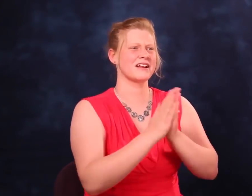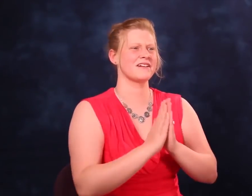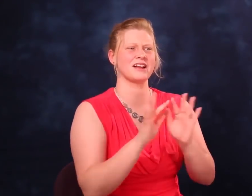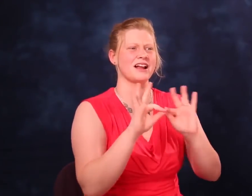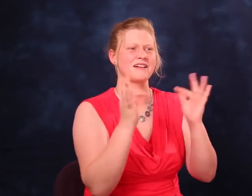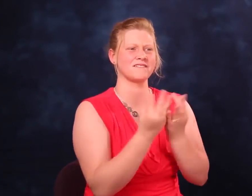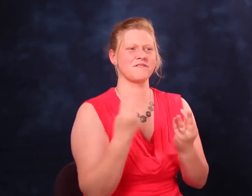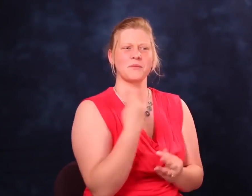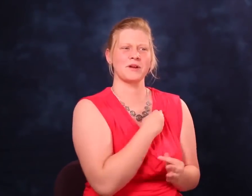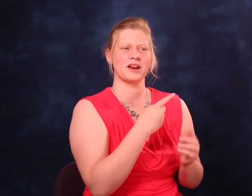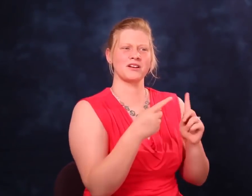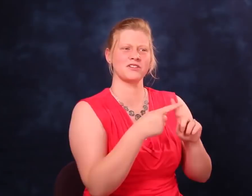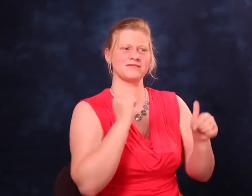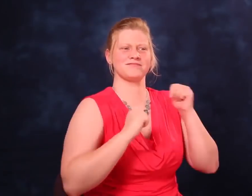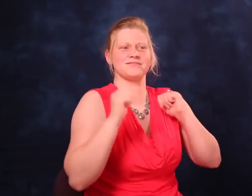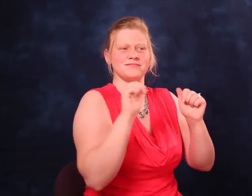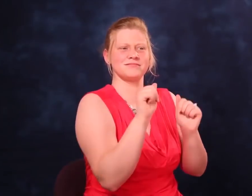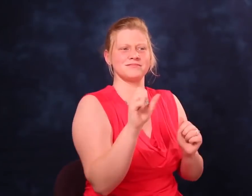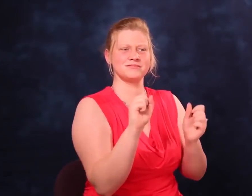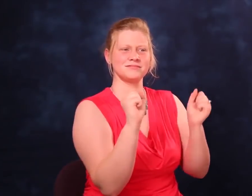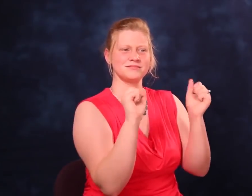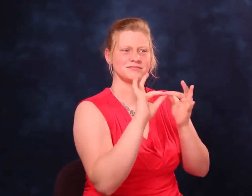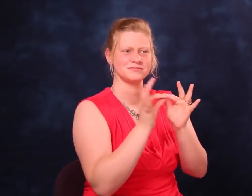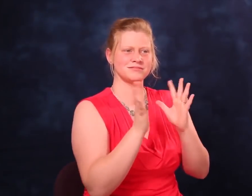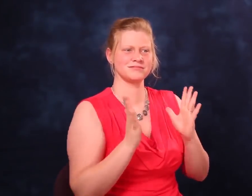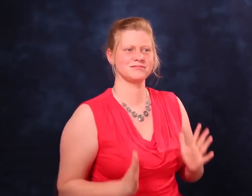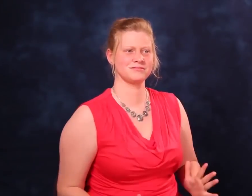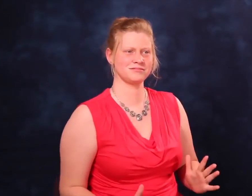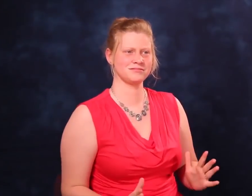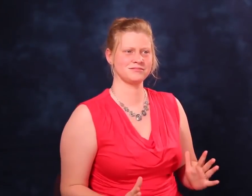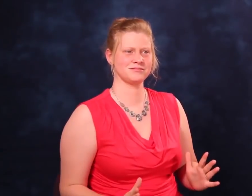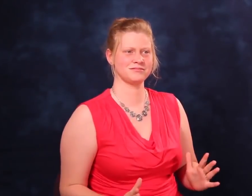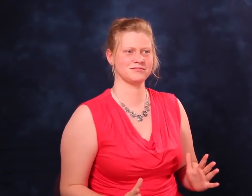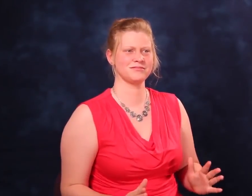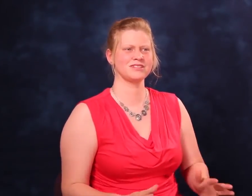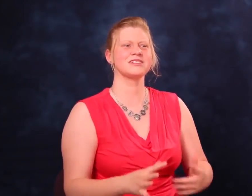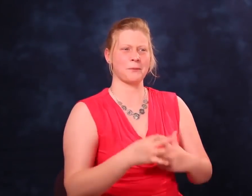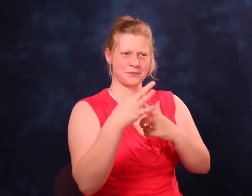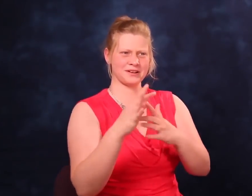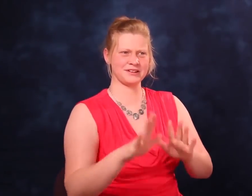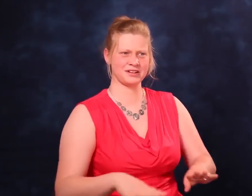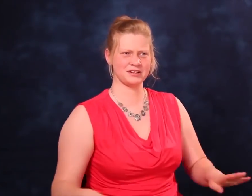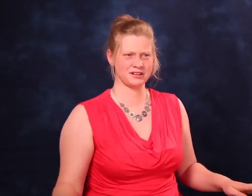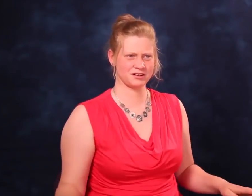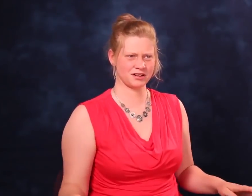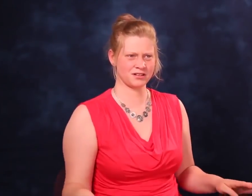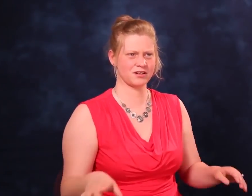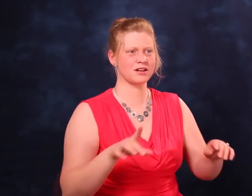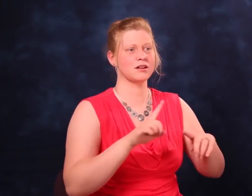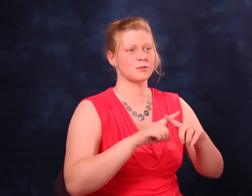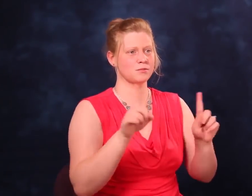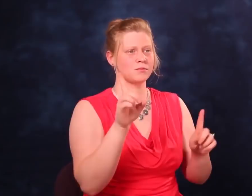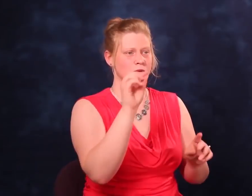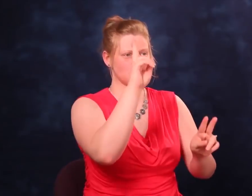Never ask family members to act as interpreters, especially children.